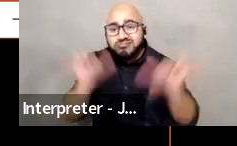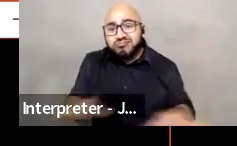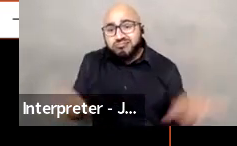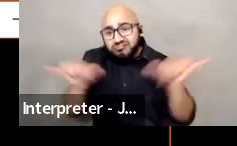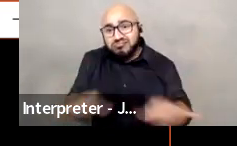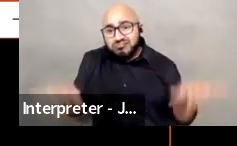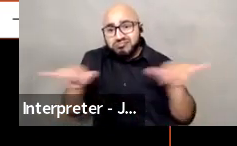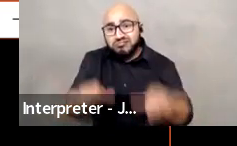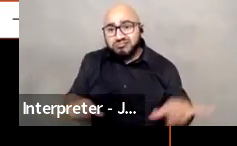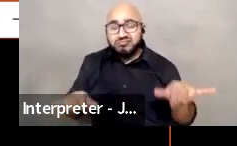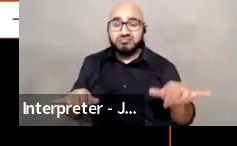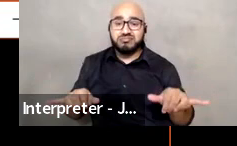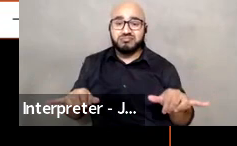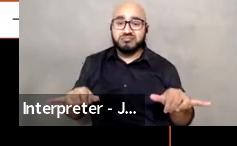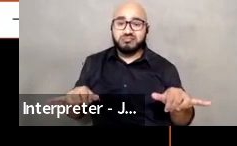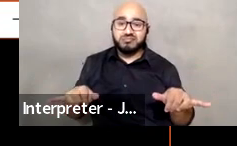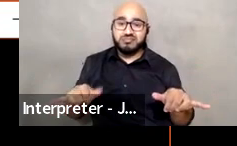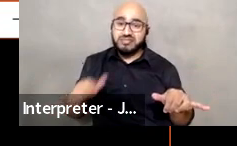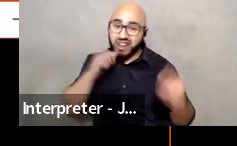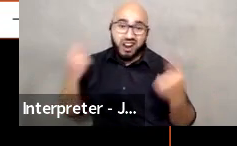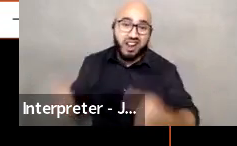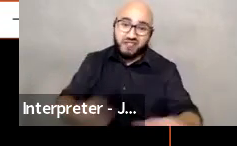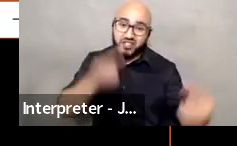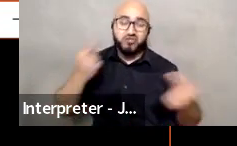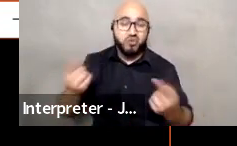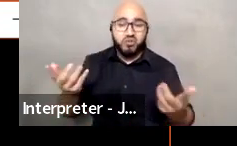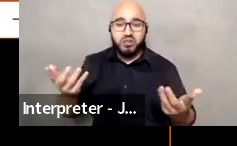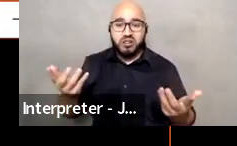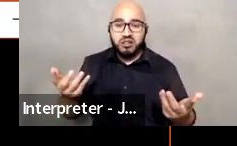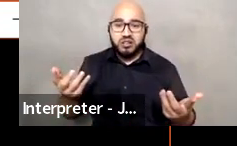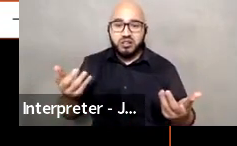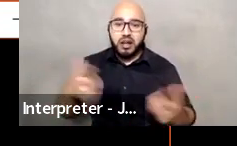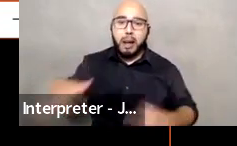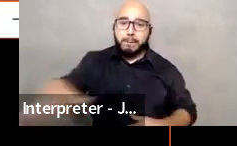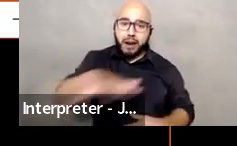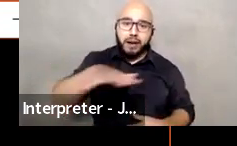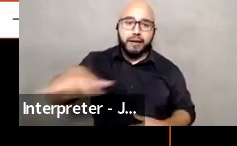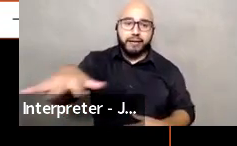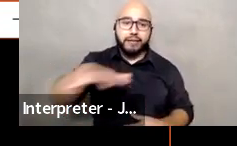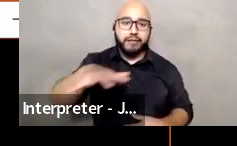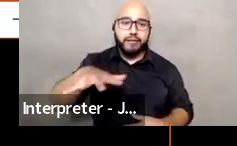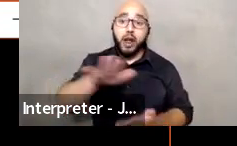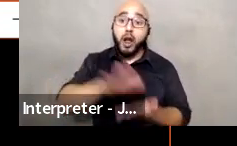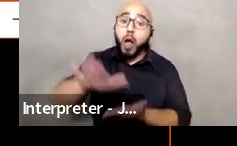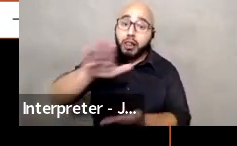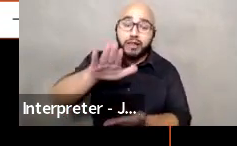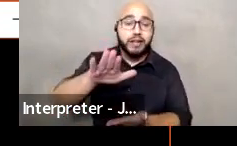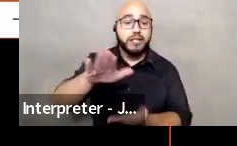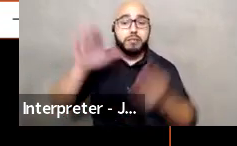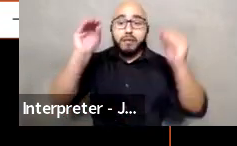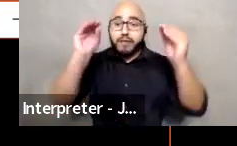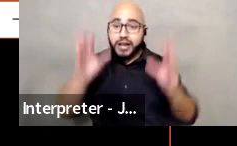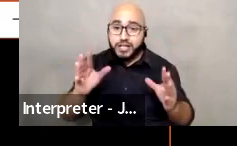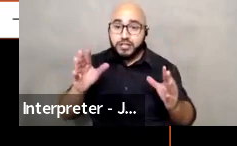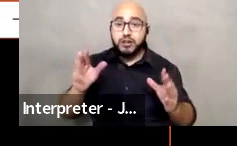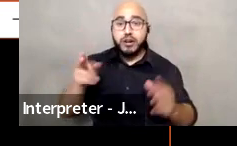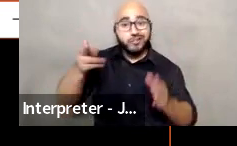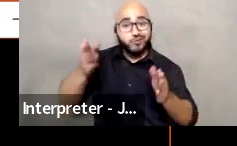Controversial thing among. Among. College. Professor historians.